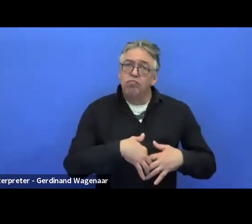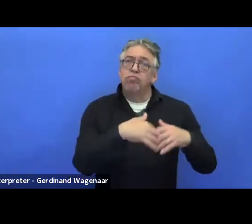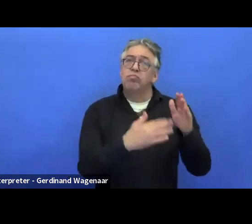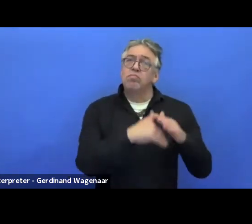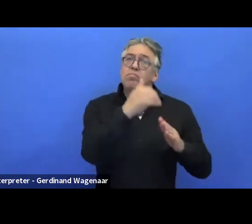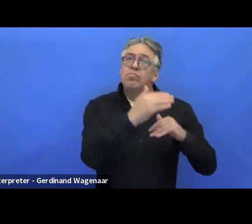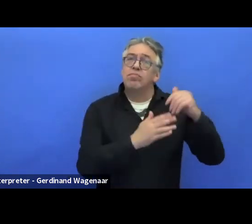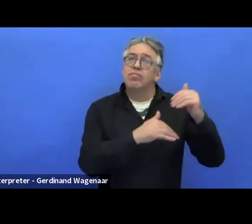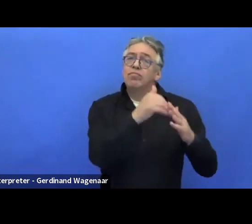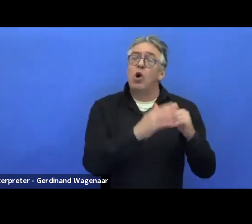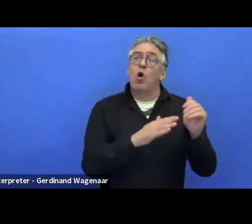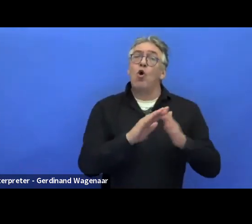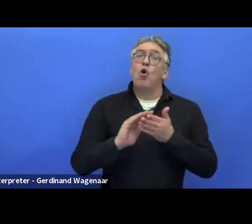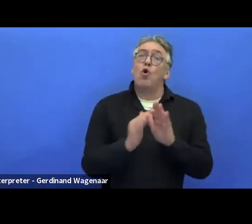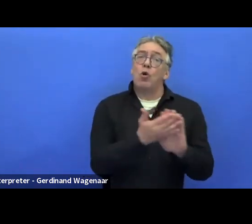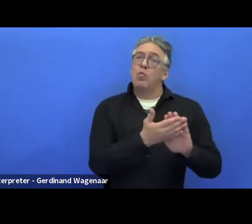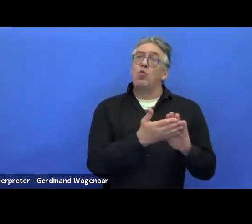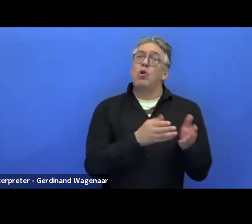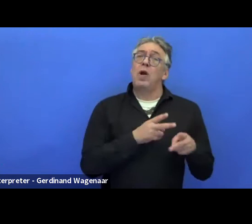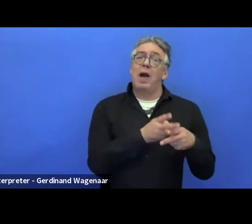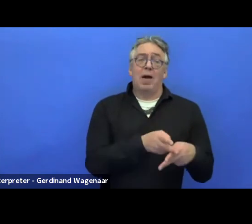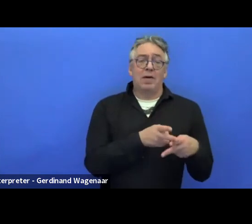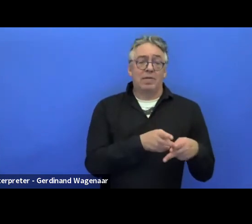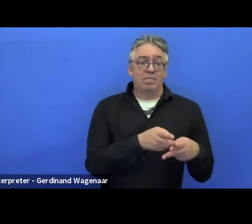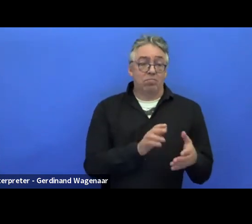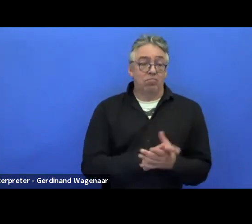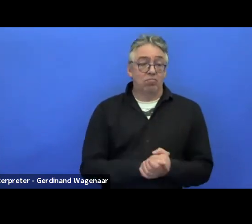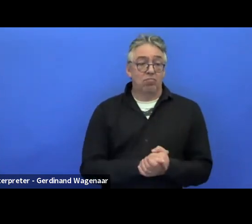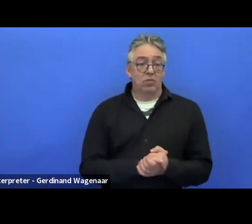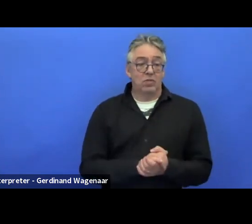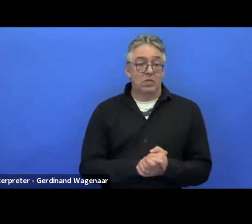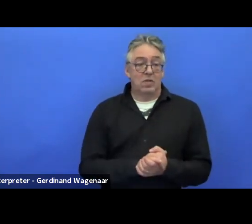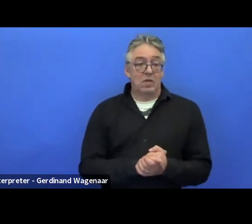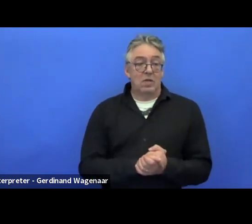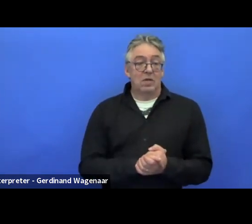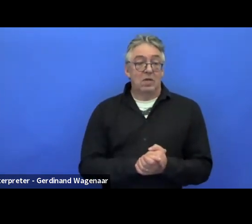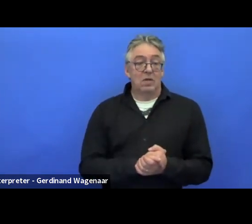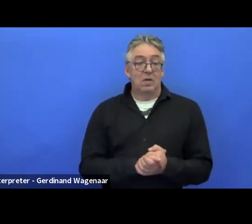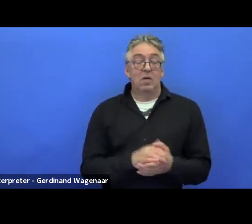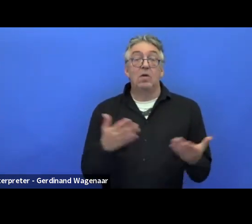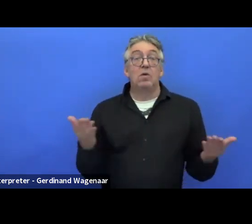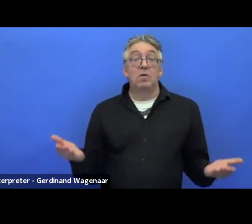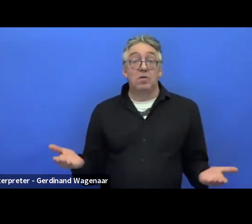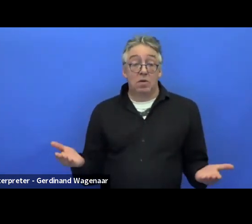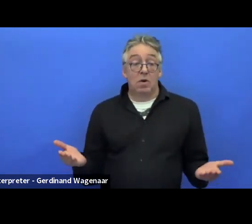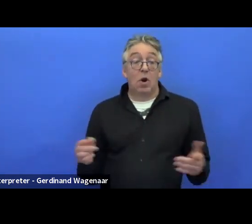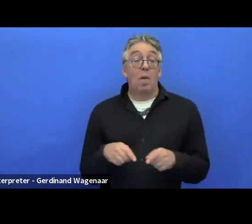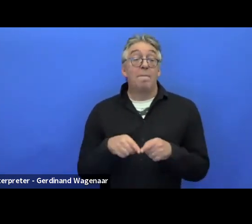but that is a discussion for another time. So the European Commission refused to withdraw or revise the note